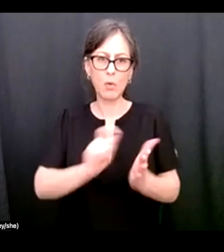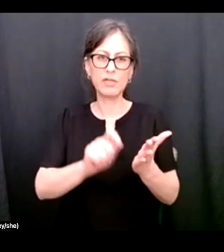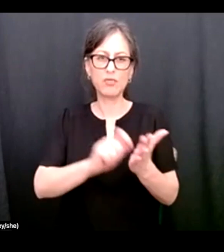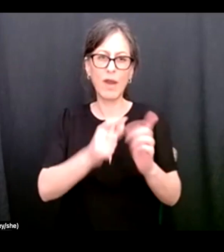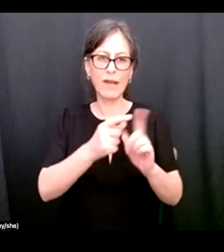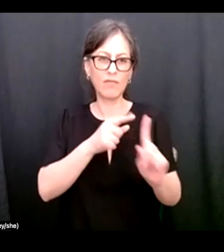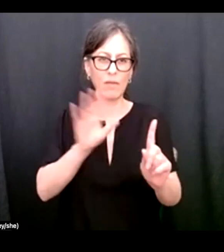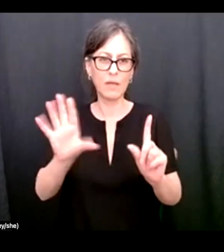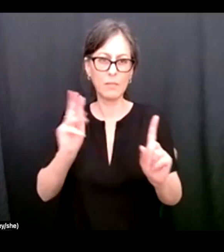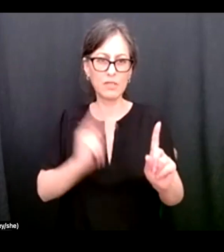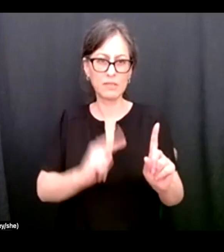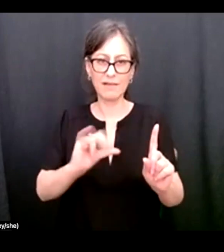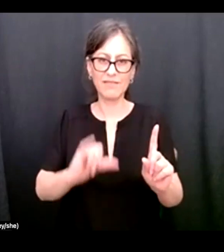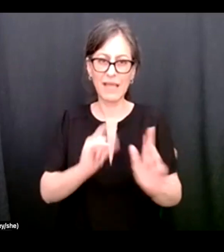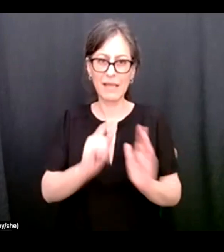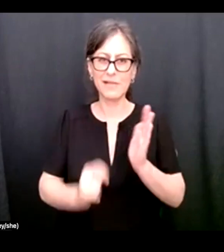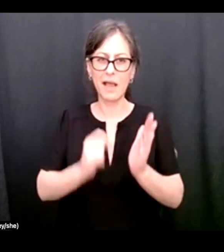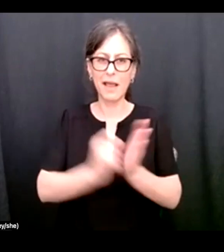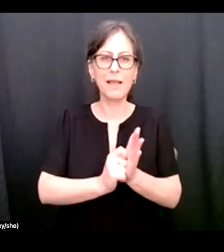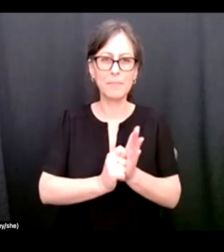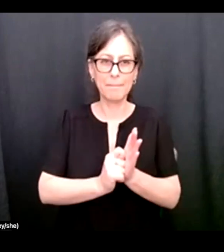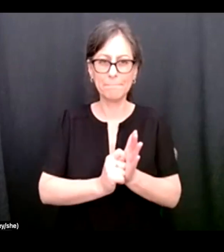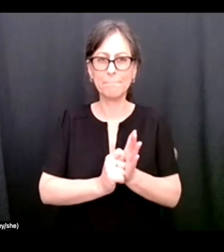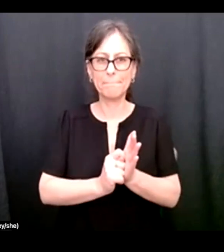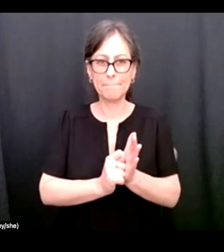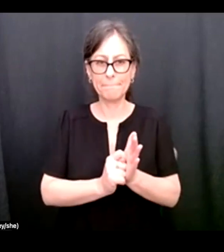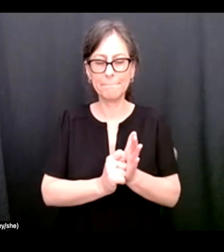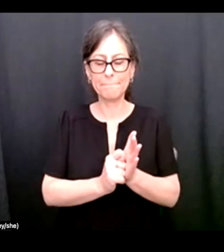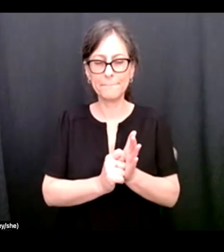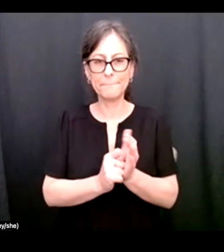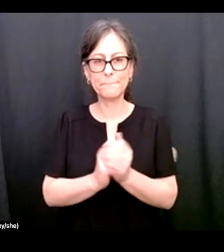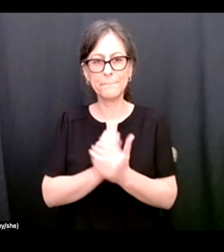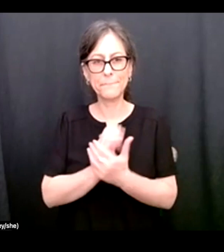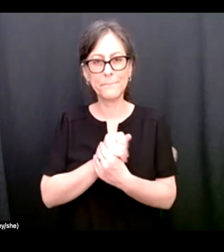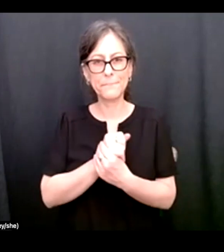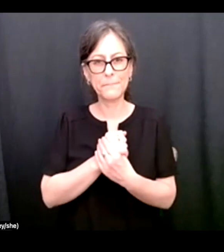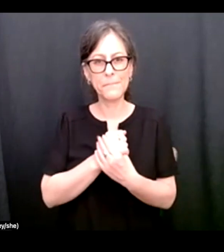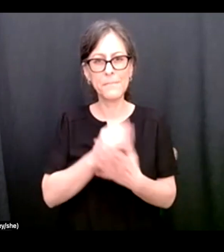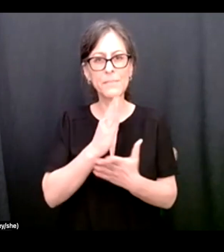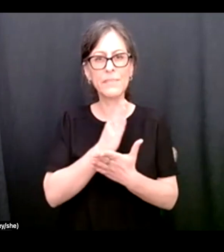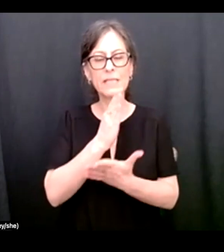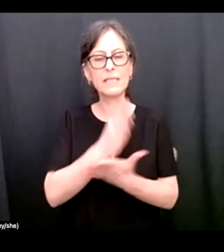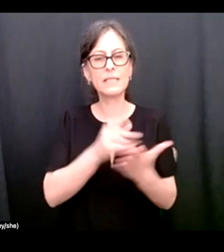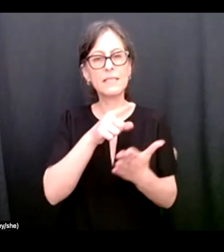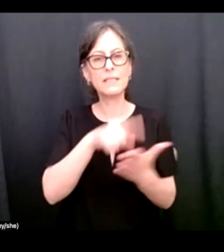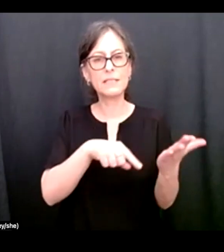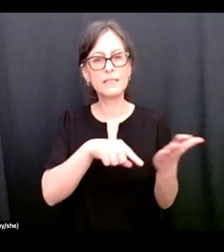you know, that particular time period, the issues that were relevant to them at the time,